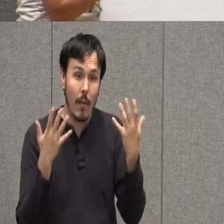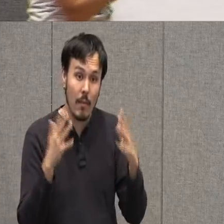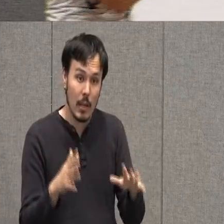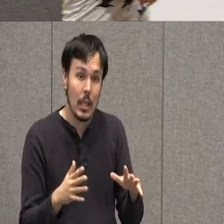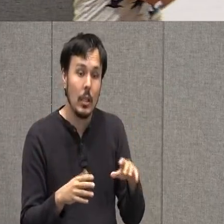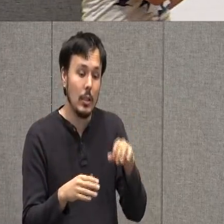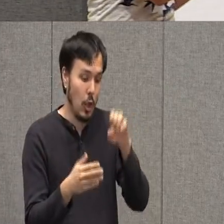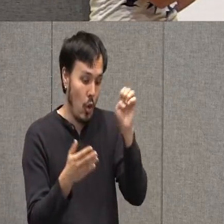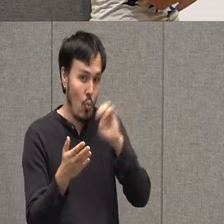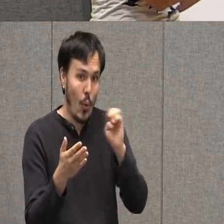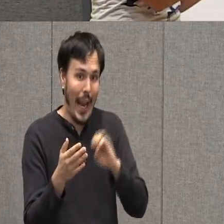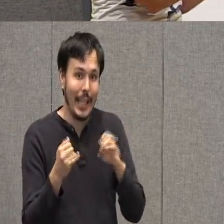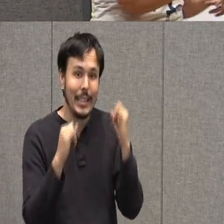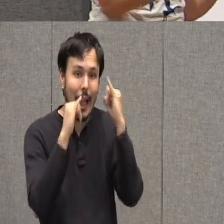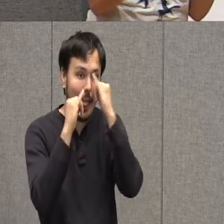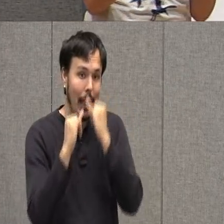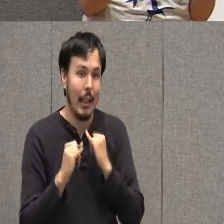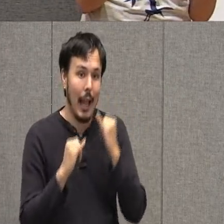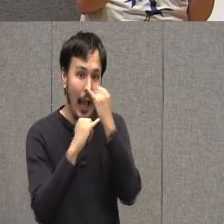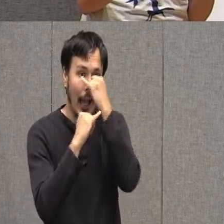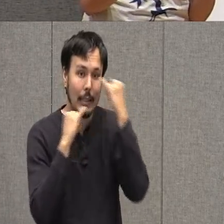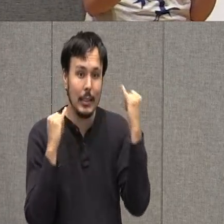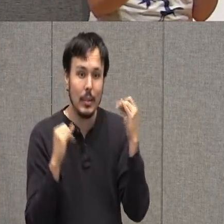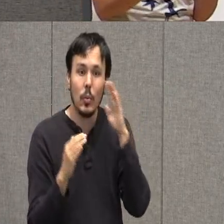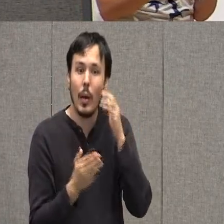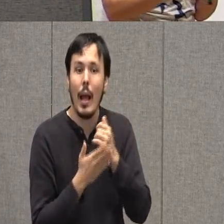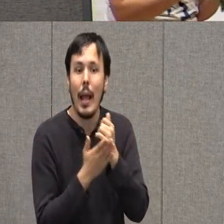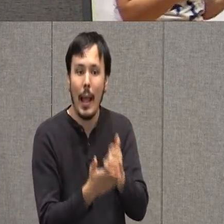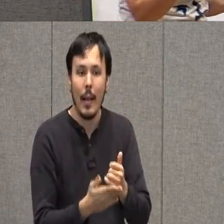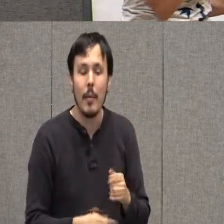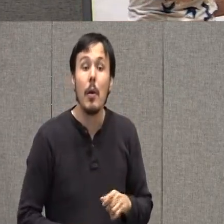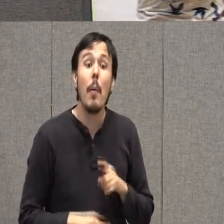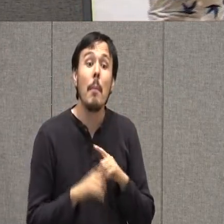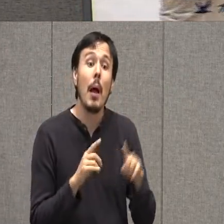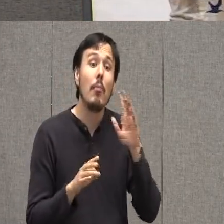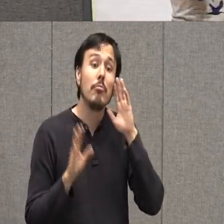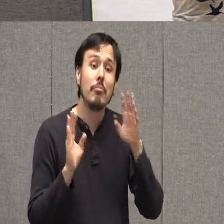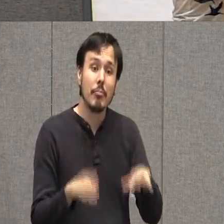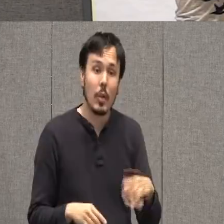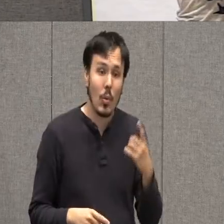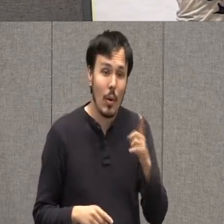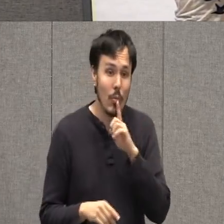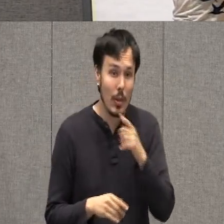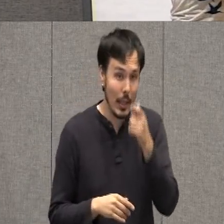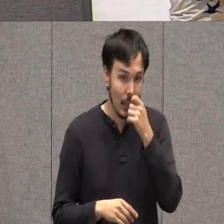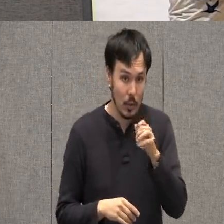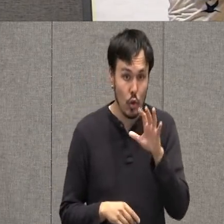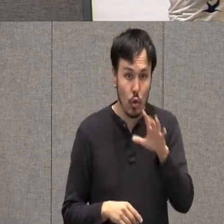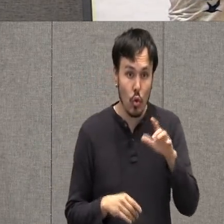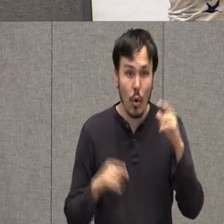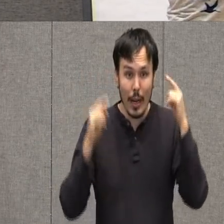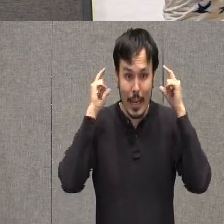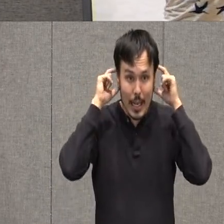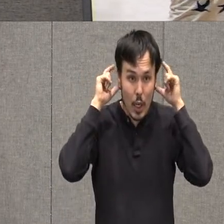Now, here's one that's kind of crazy. This blew my mind when I first realized it. Measure your ear from top to bottom.